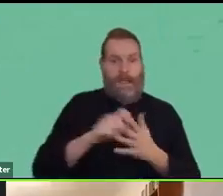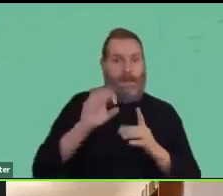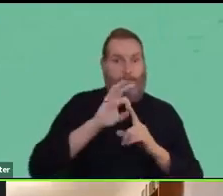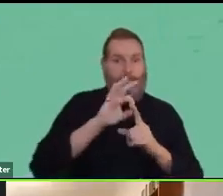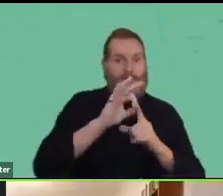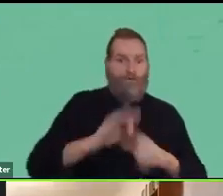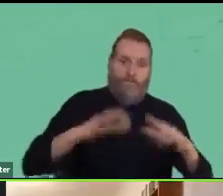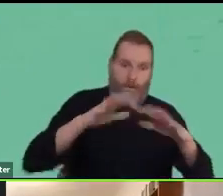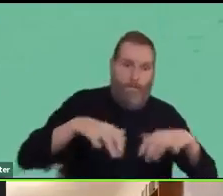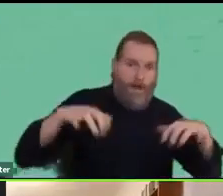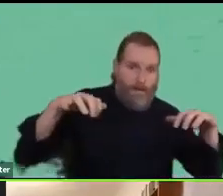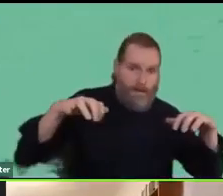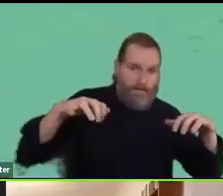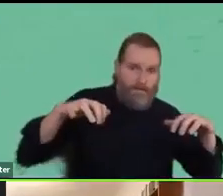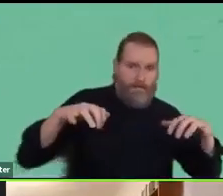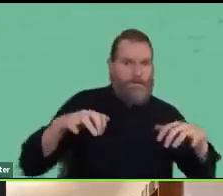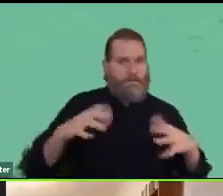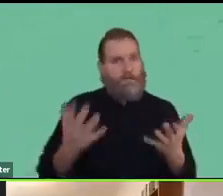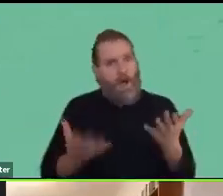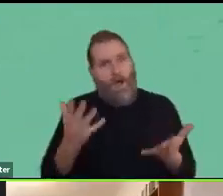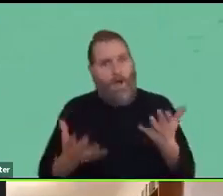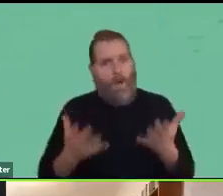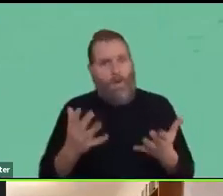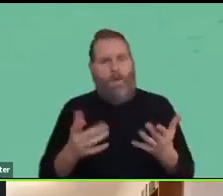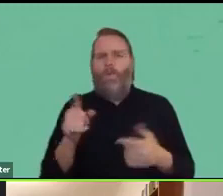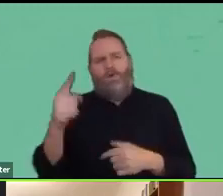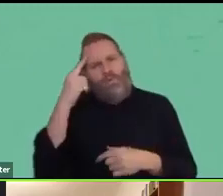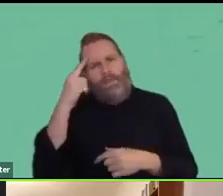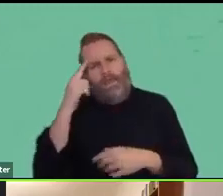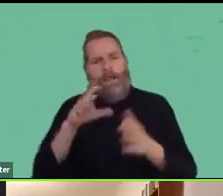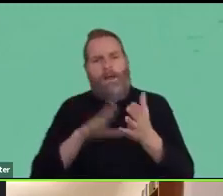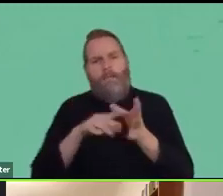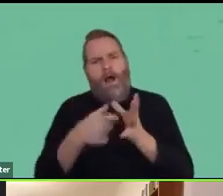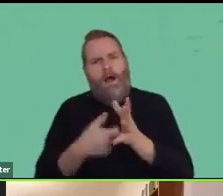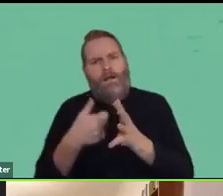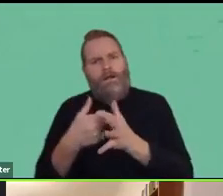Well I think the first thing is to say that um you know everybody would like to get there